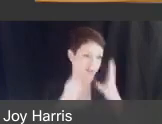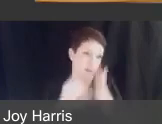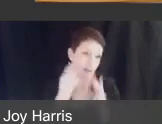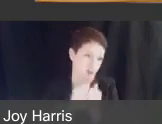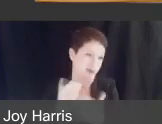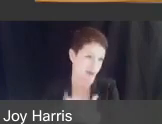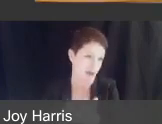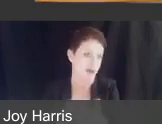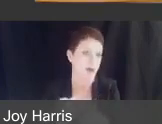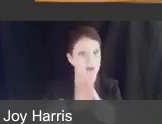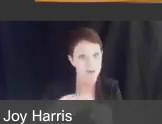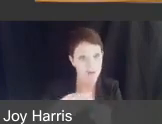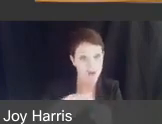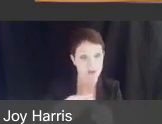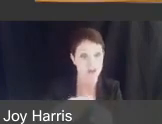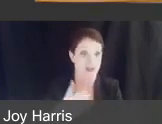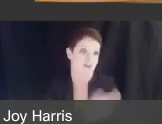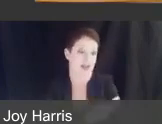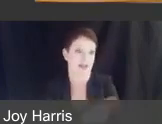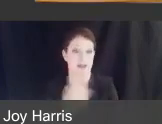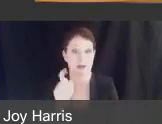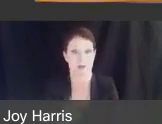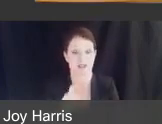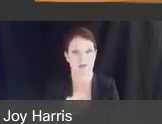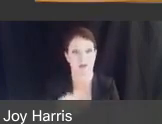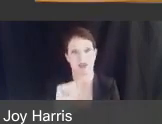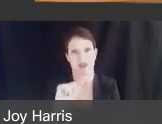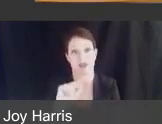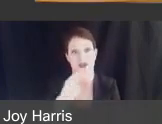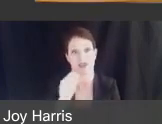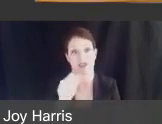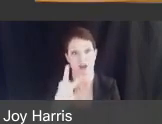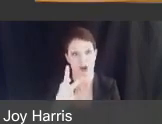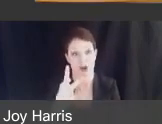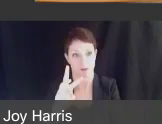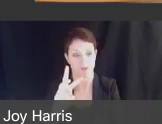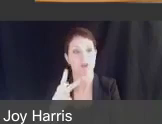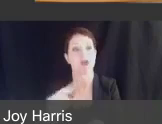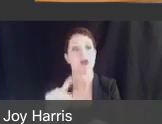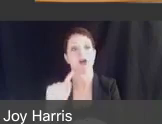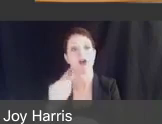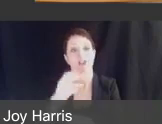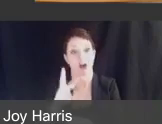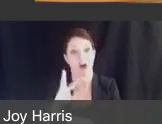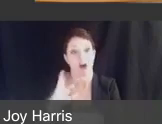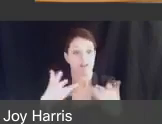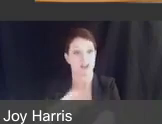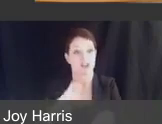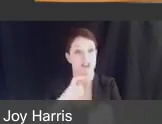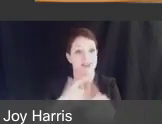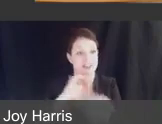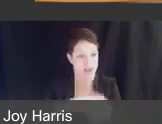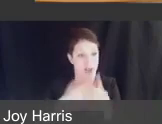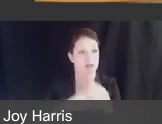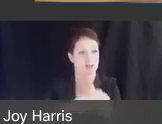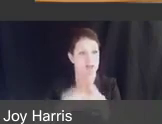First of all, it has to be thawed. Once it's thawed, the clock starts ticking on that particular vial